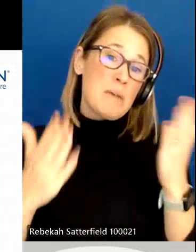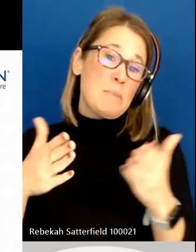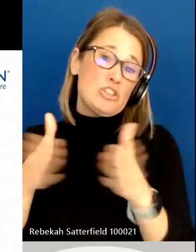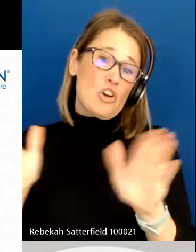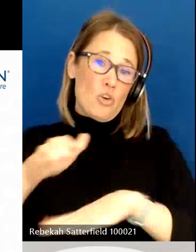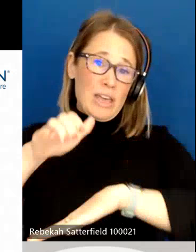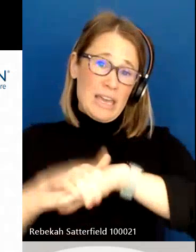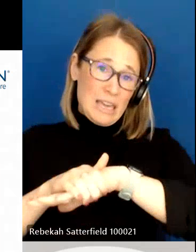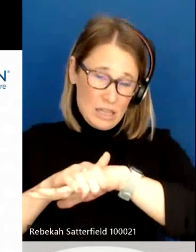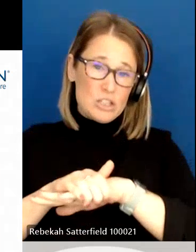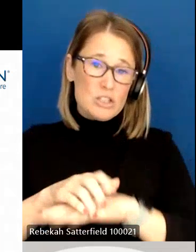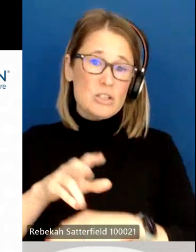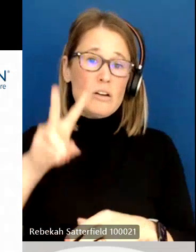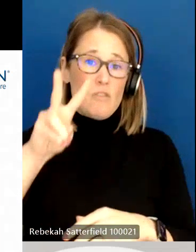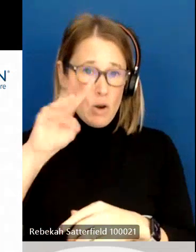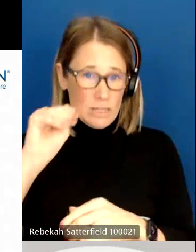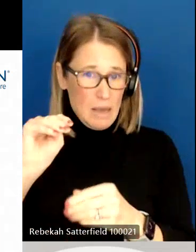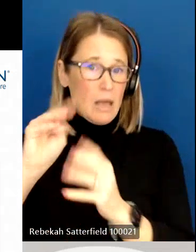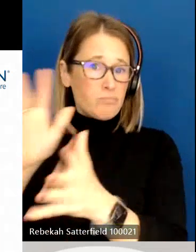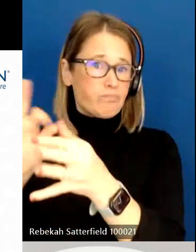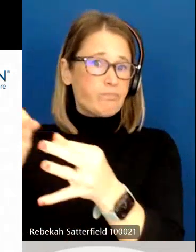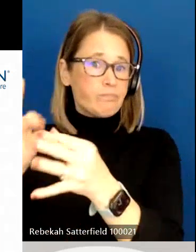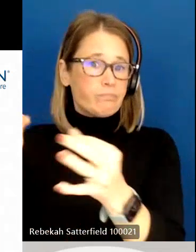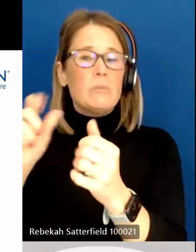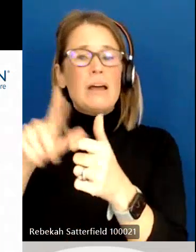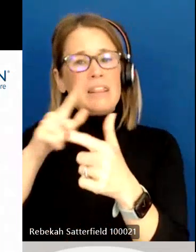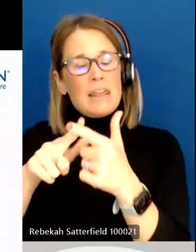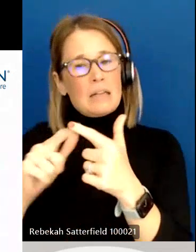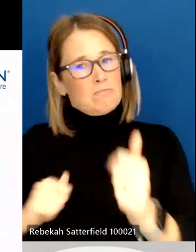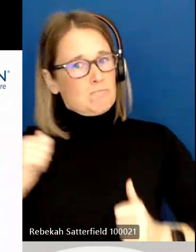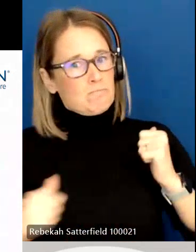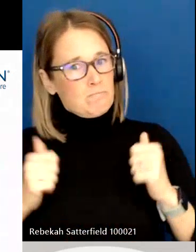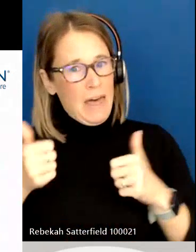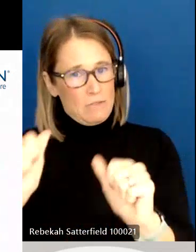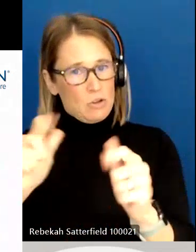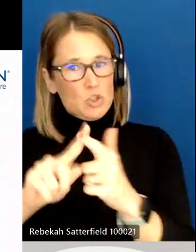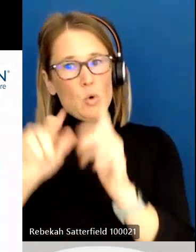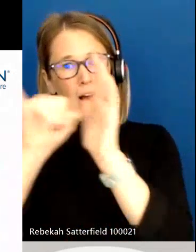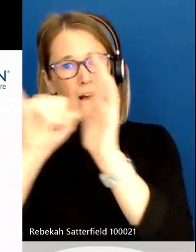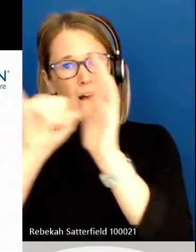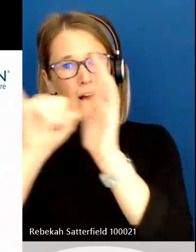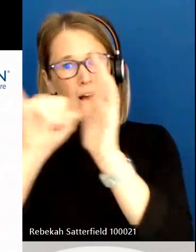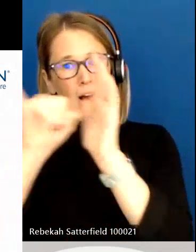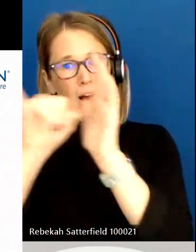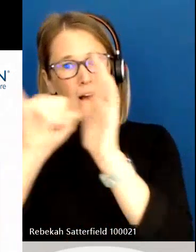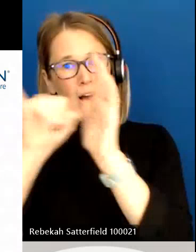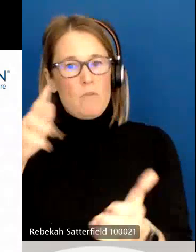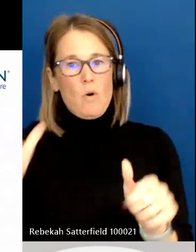additional efforts being set up to identify the language before following up and this all requires